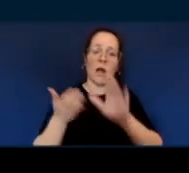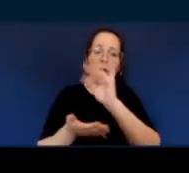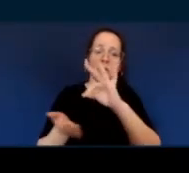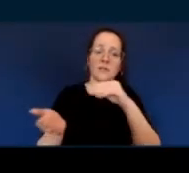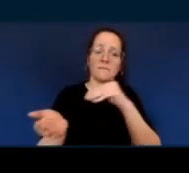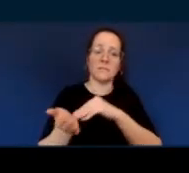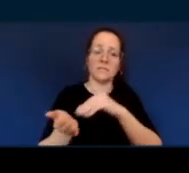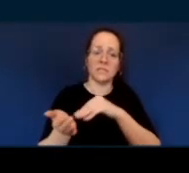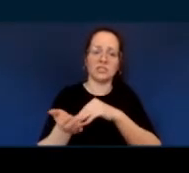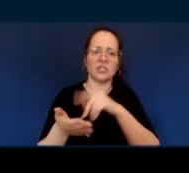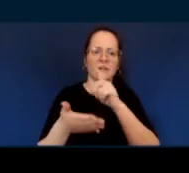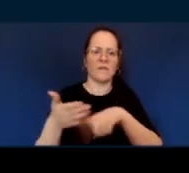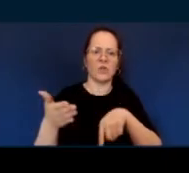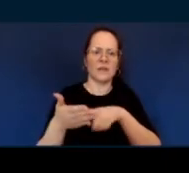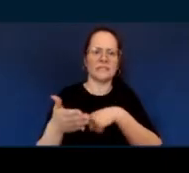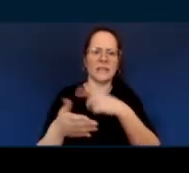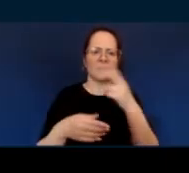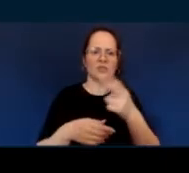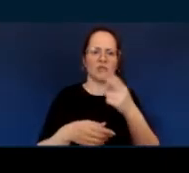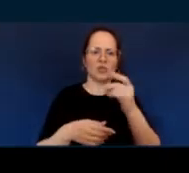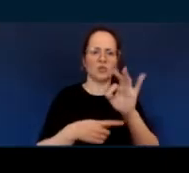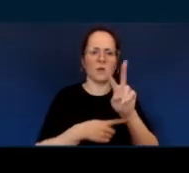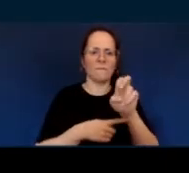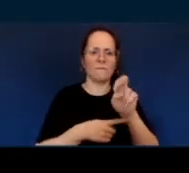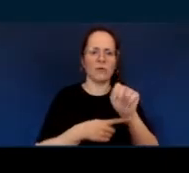WHEN THE SECTION ERKSZ DITION